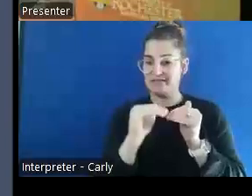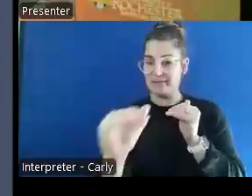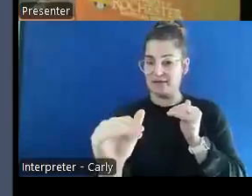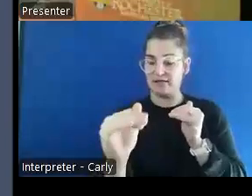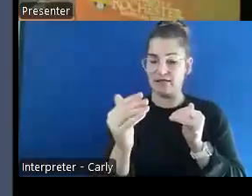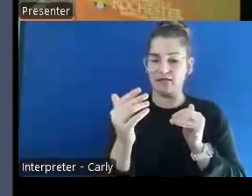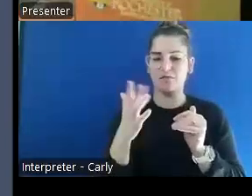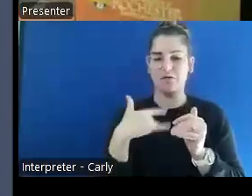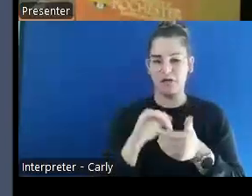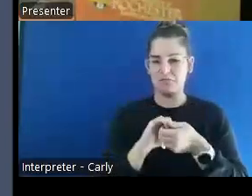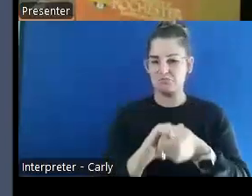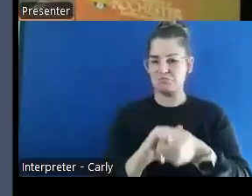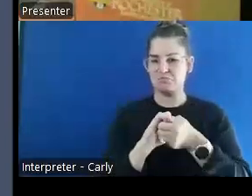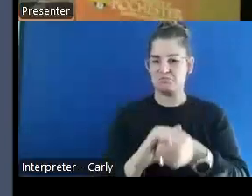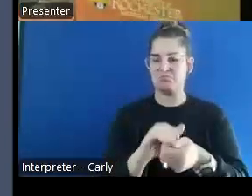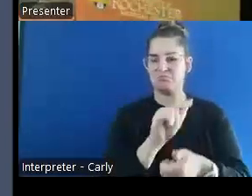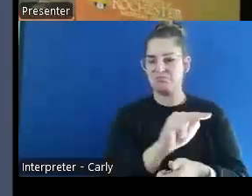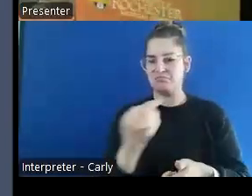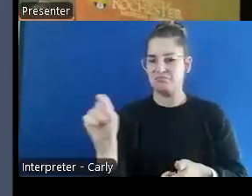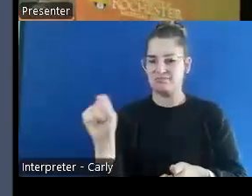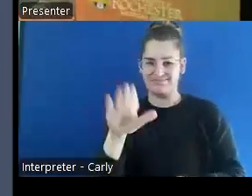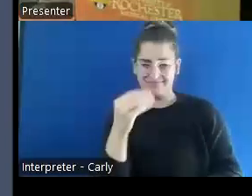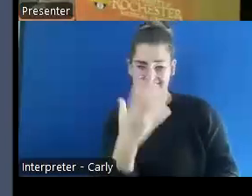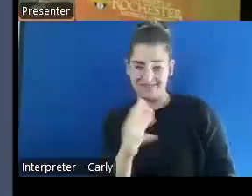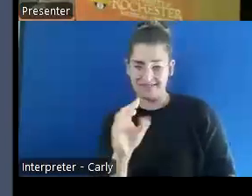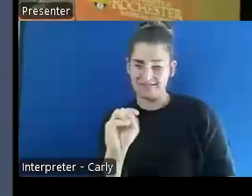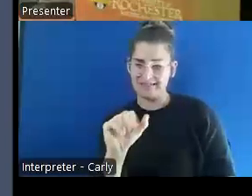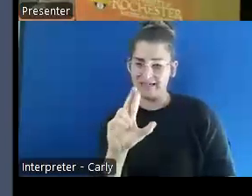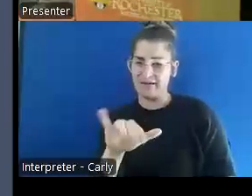partners that say Hey you know Mary is not doing well and we've tried some changes is there any way